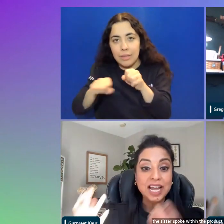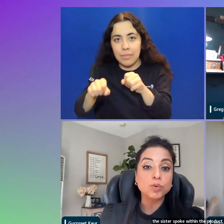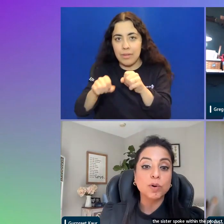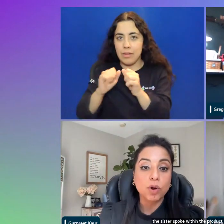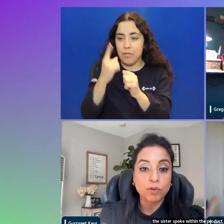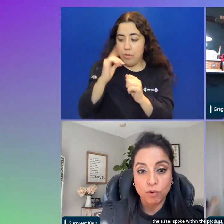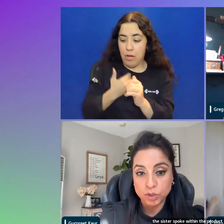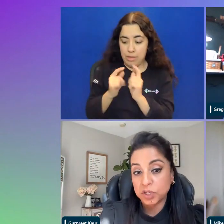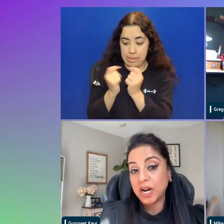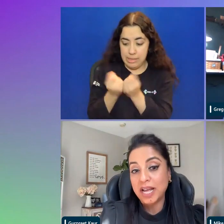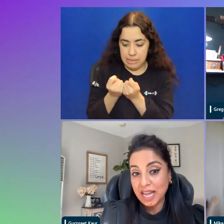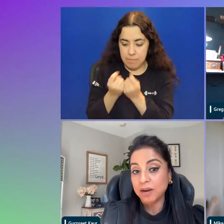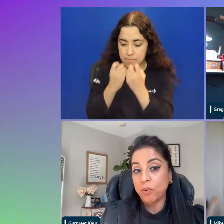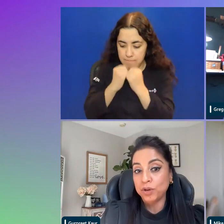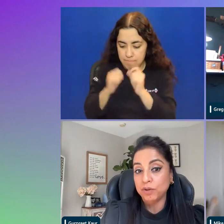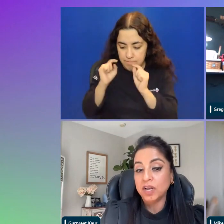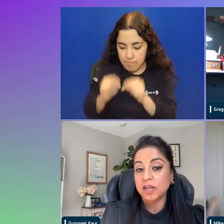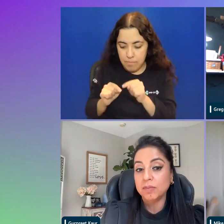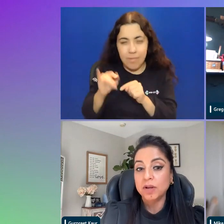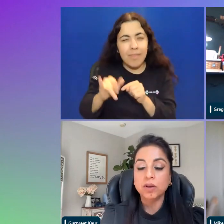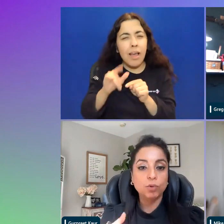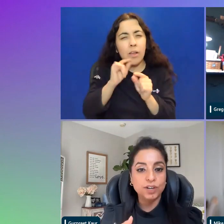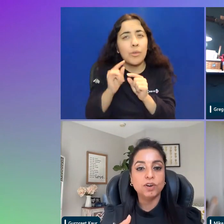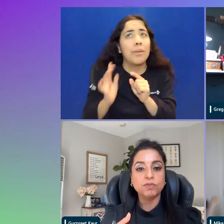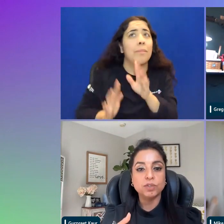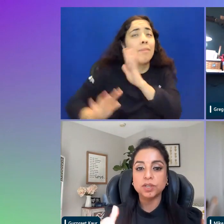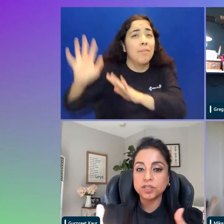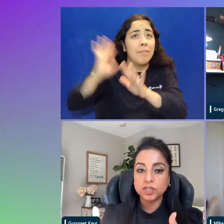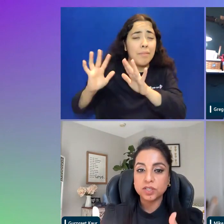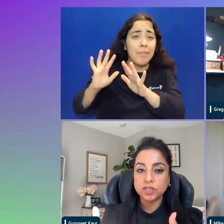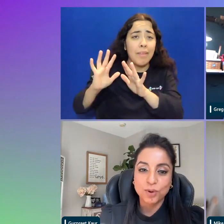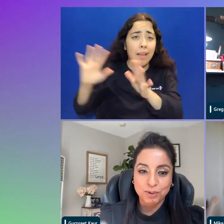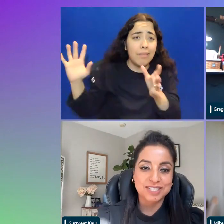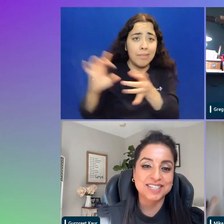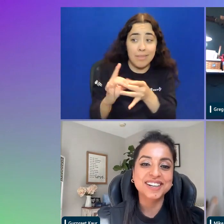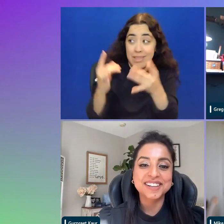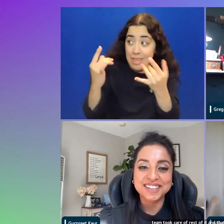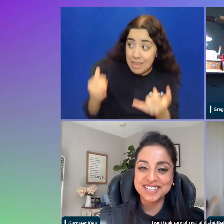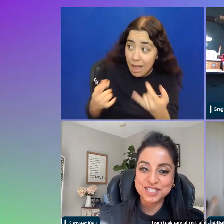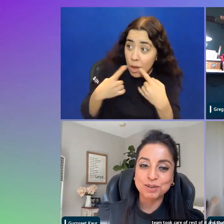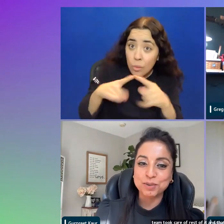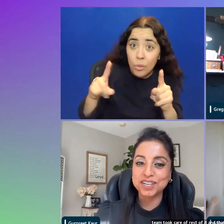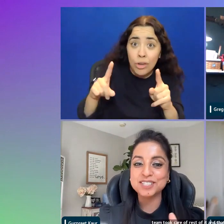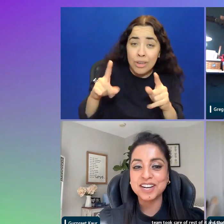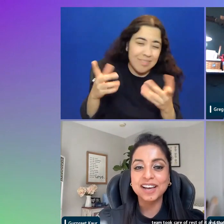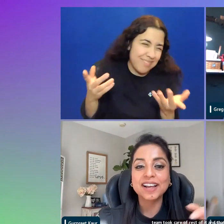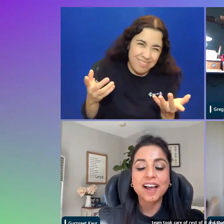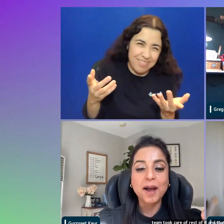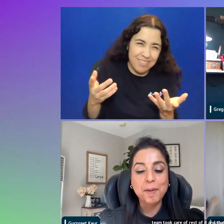rest of it. And that's what worked for Twitter at that point of time. Would it work for Twitter today? Who knows.